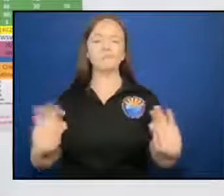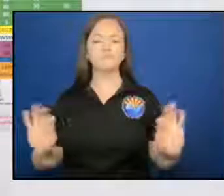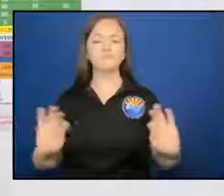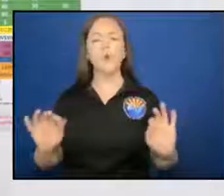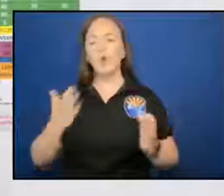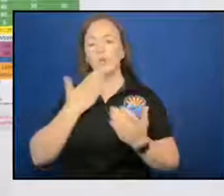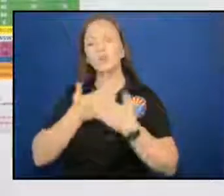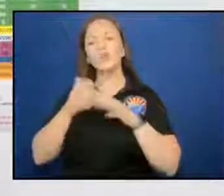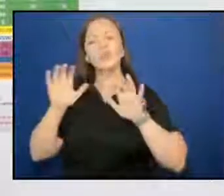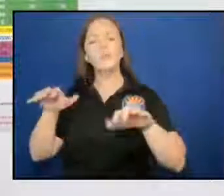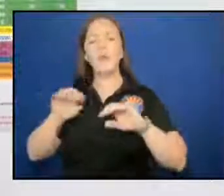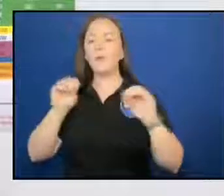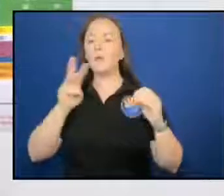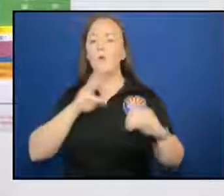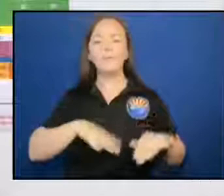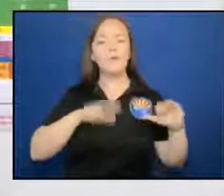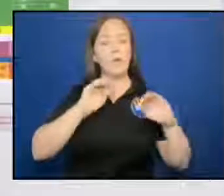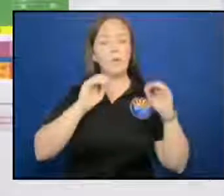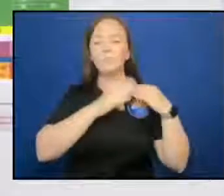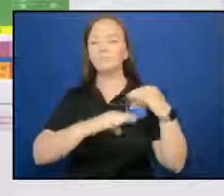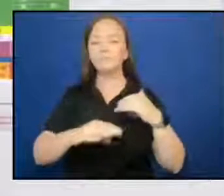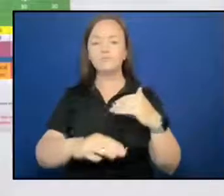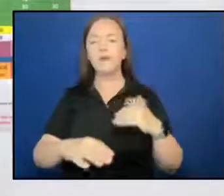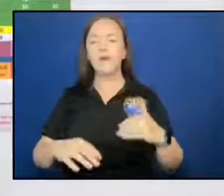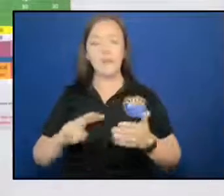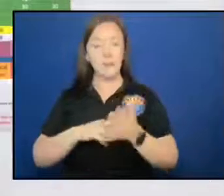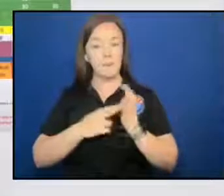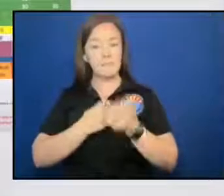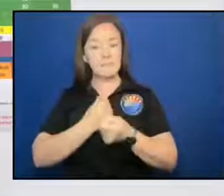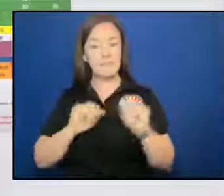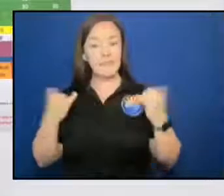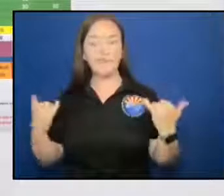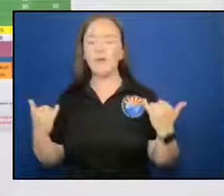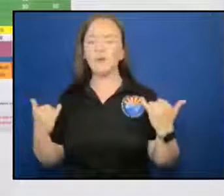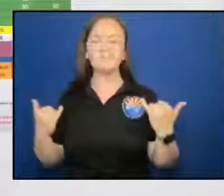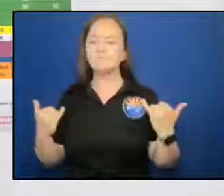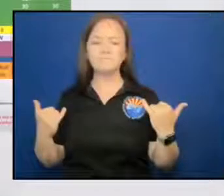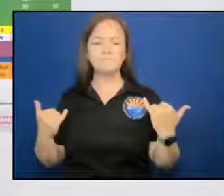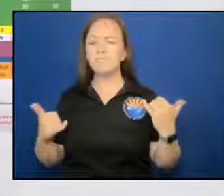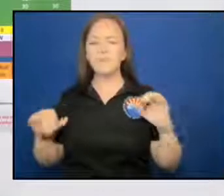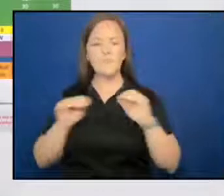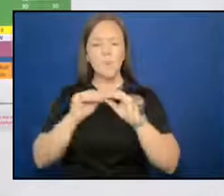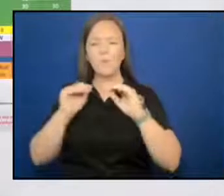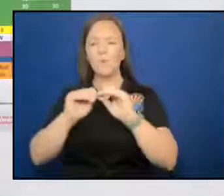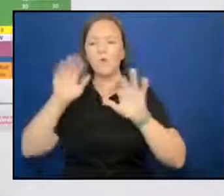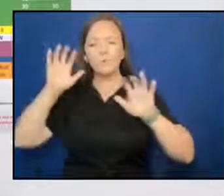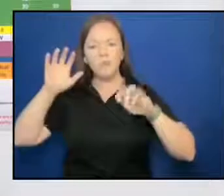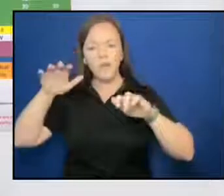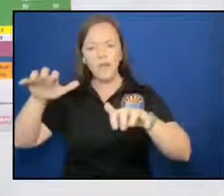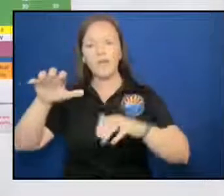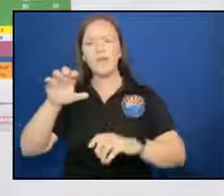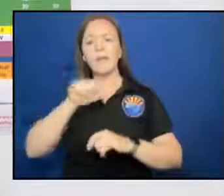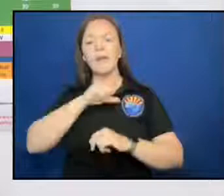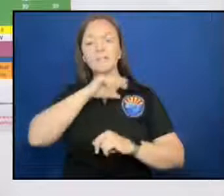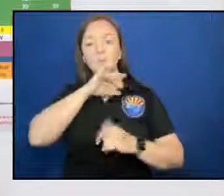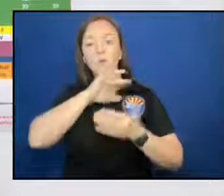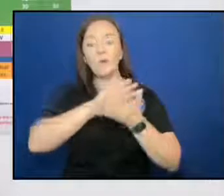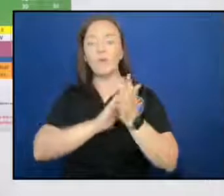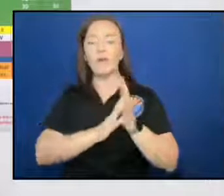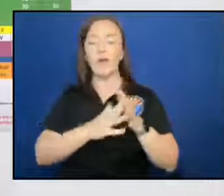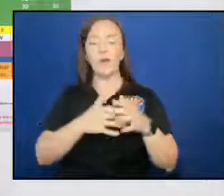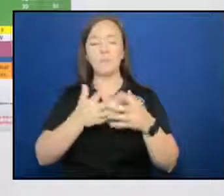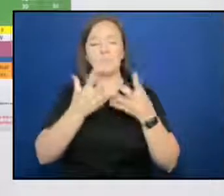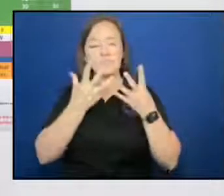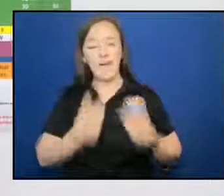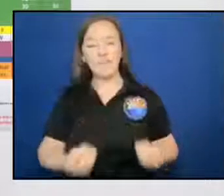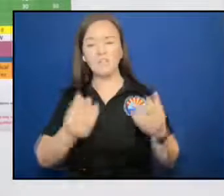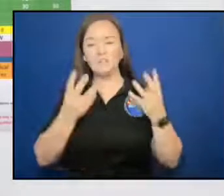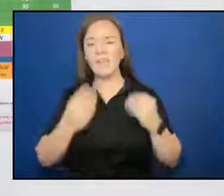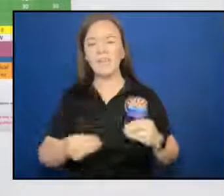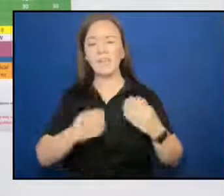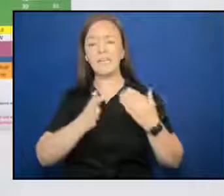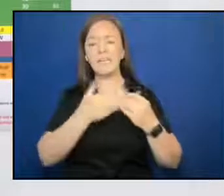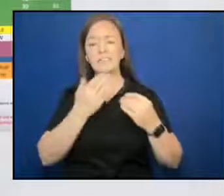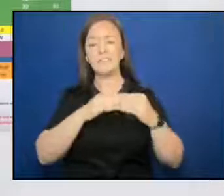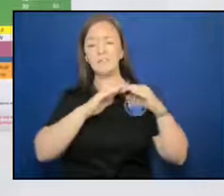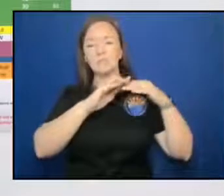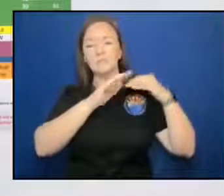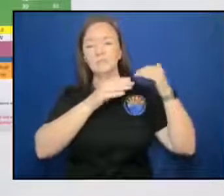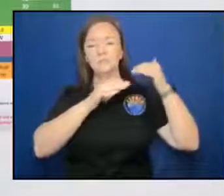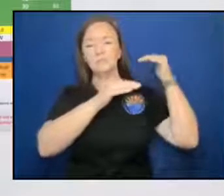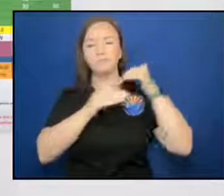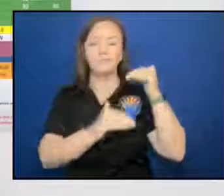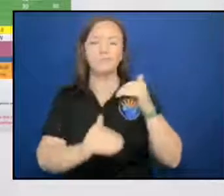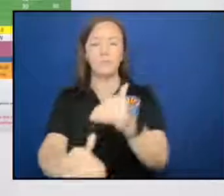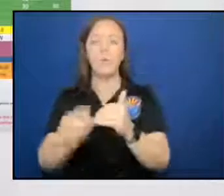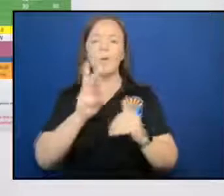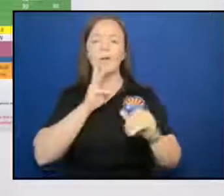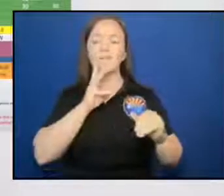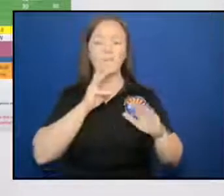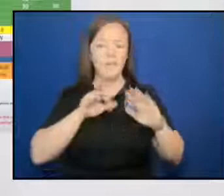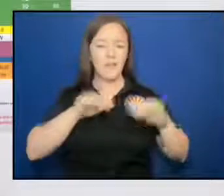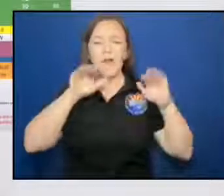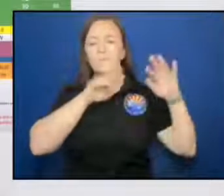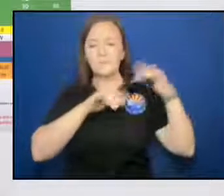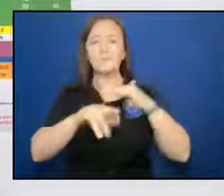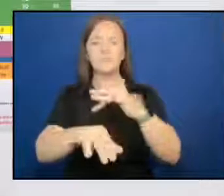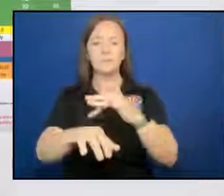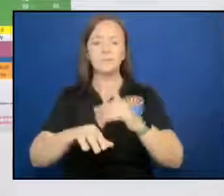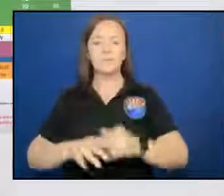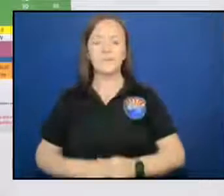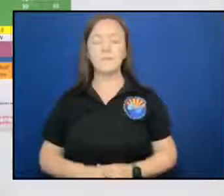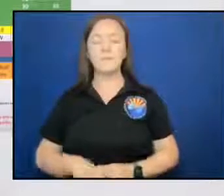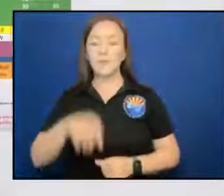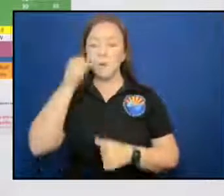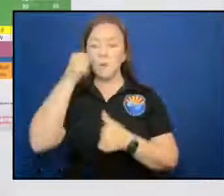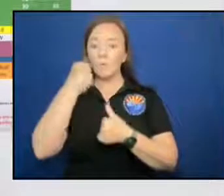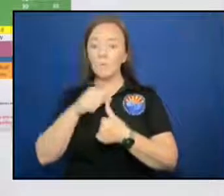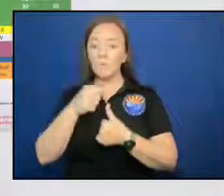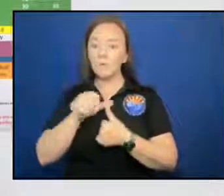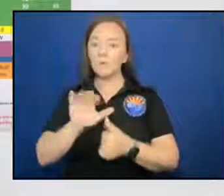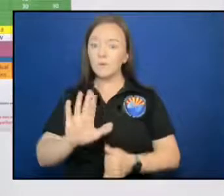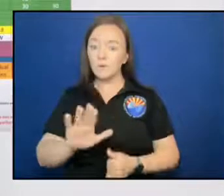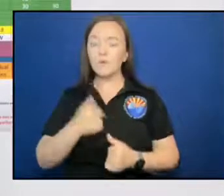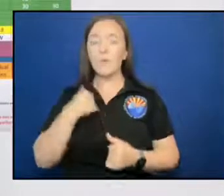AND SO BE SAFE. AND WE WILL TALK TO YOU LATER. THANKS.